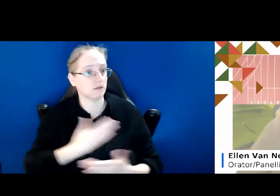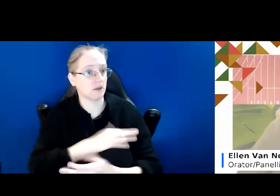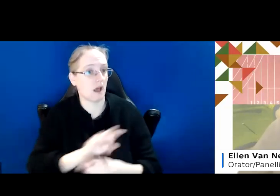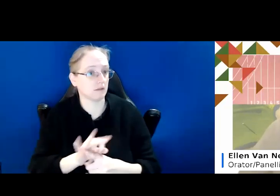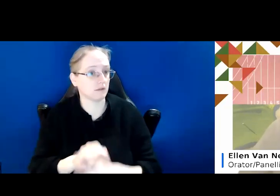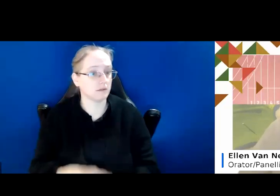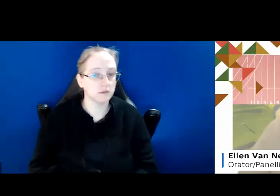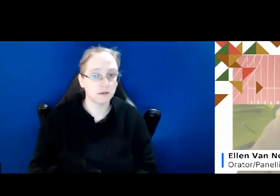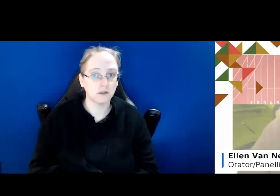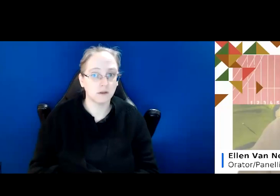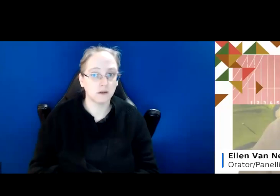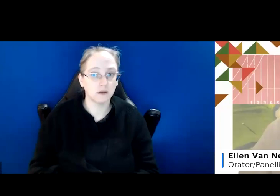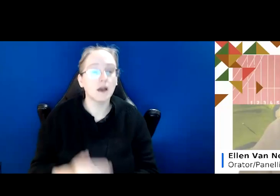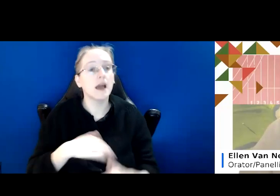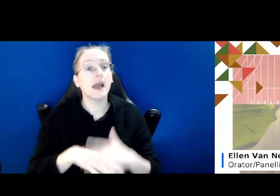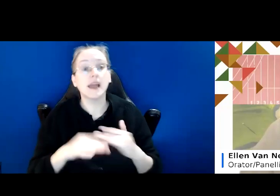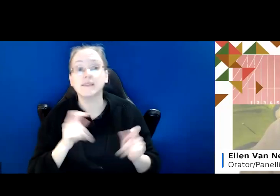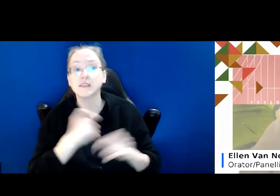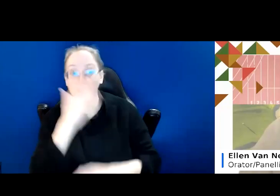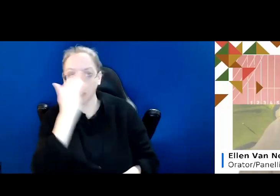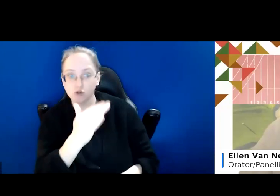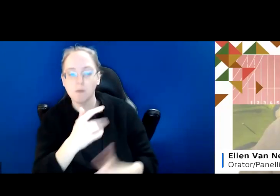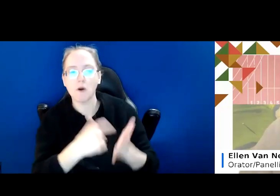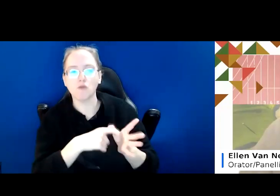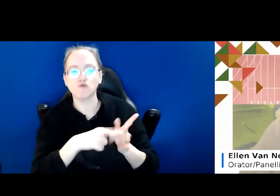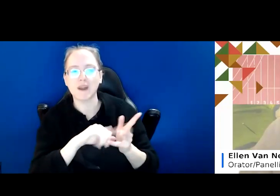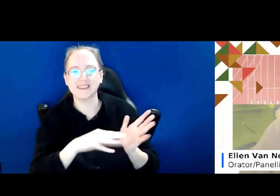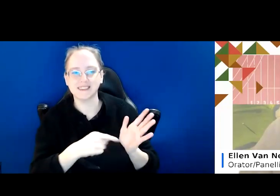Racist remarks disguised as jokes about her